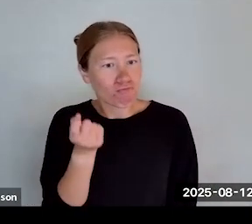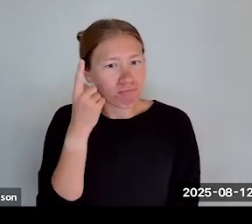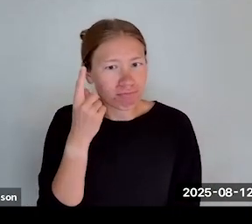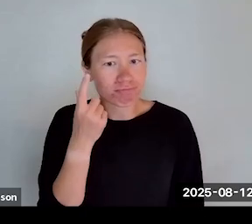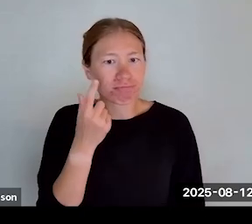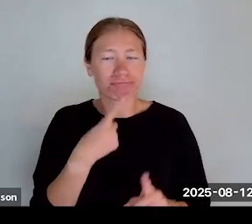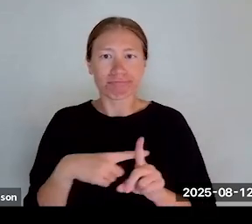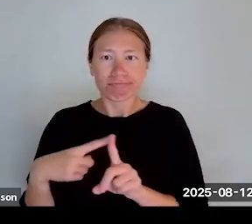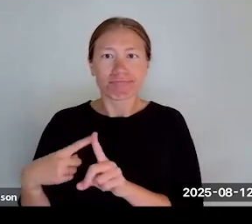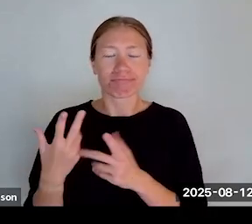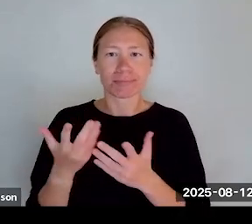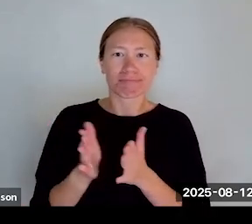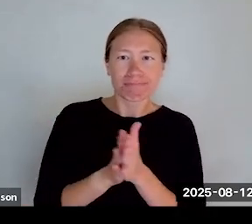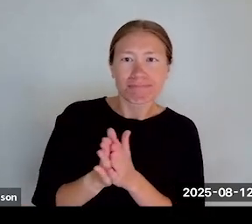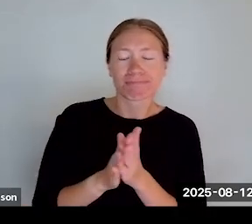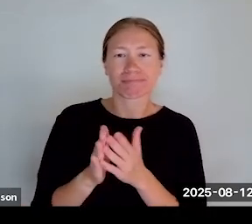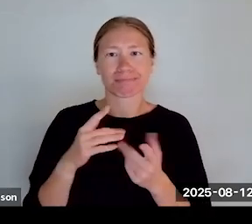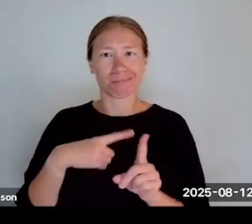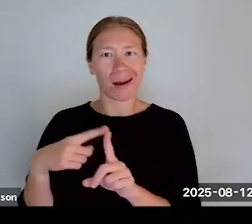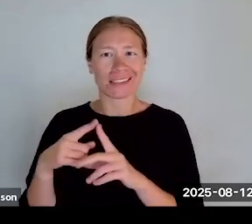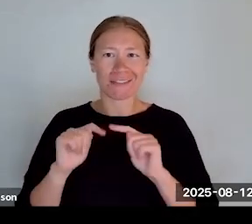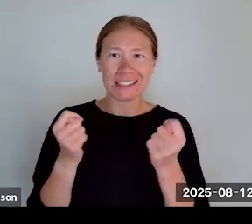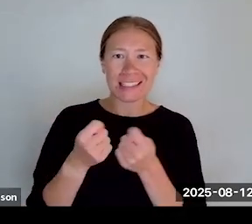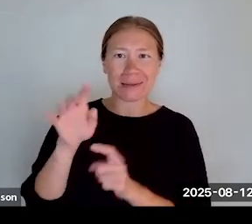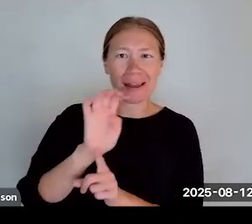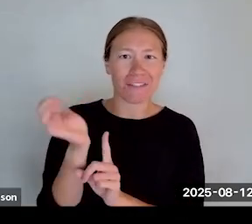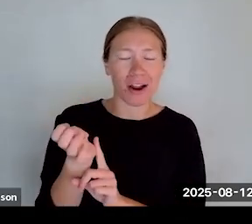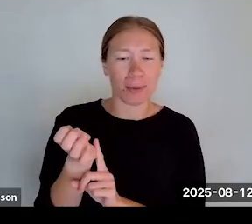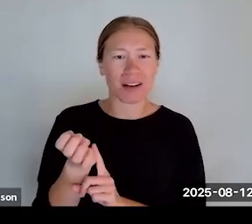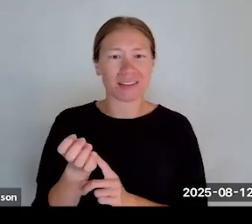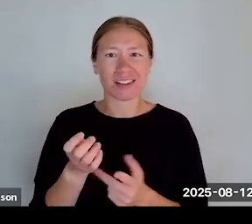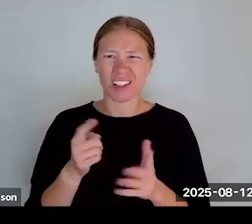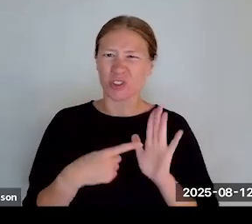and loyal team environment. Practicing courtesy involves considering the perspectives